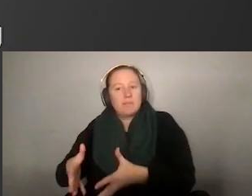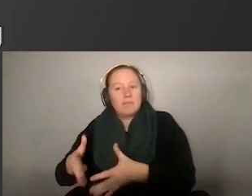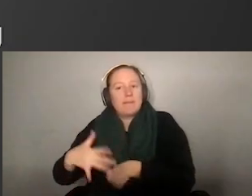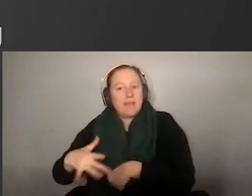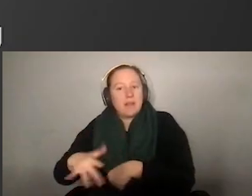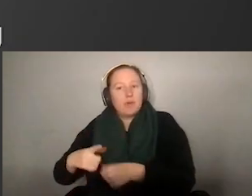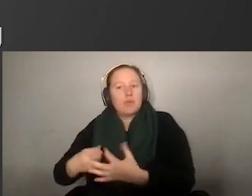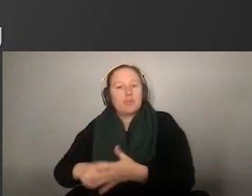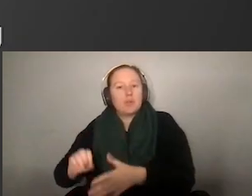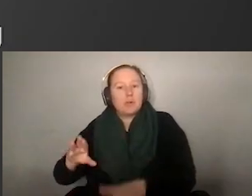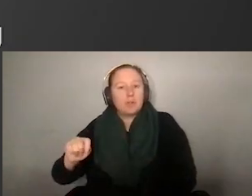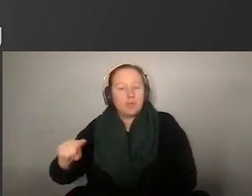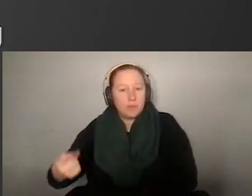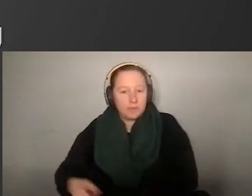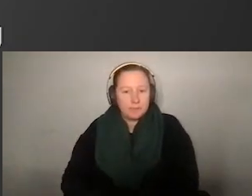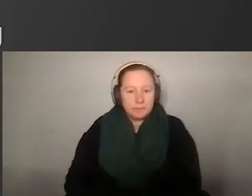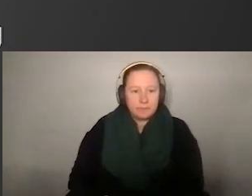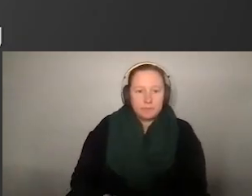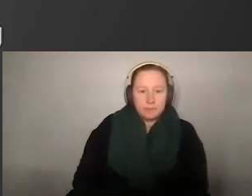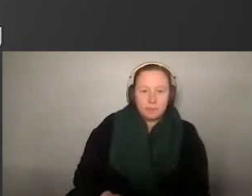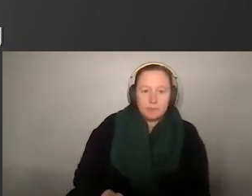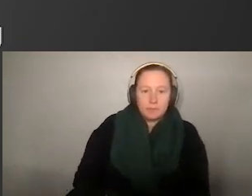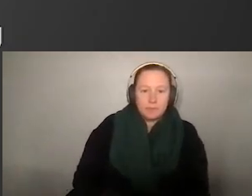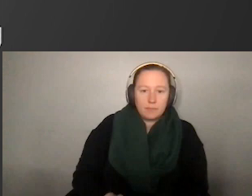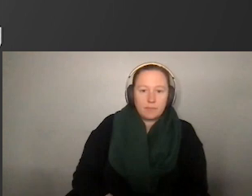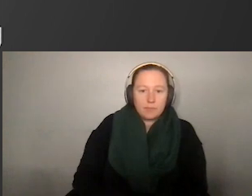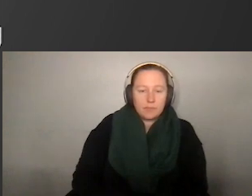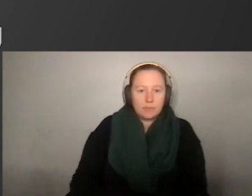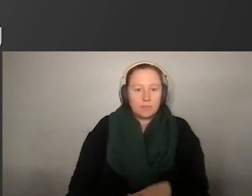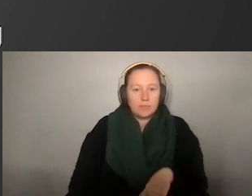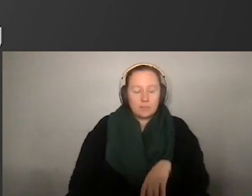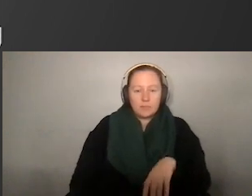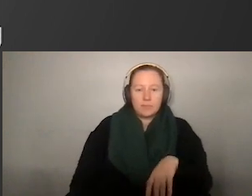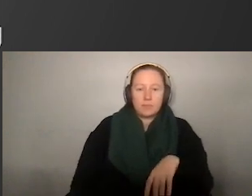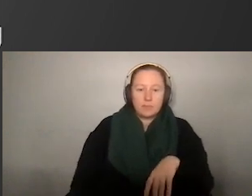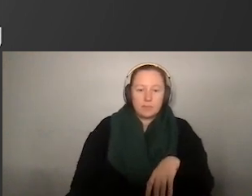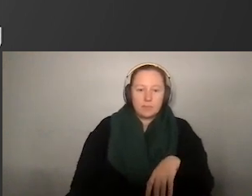Let's look further into this example. For those that are a little more visual.